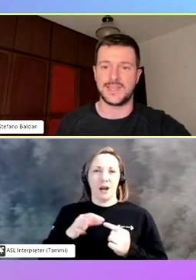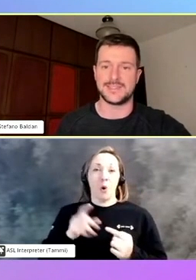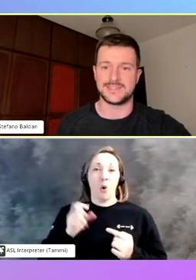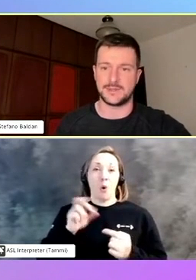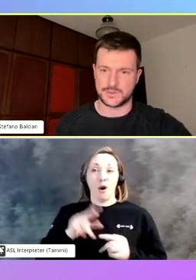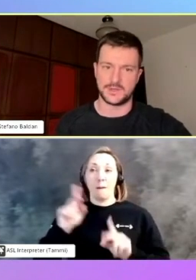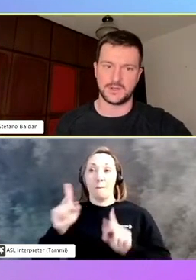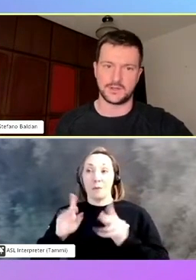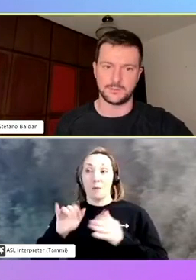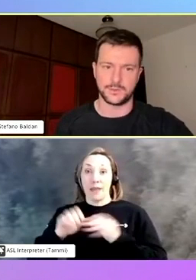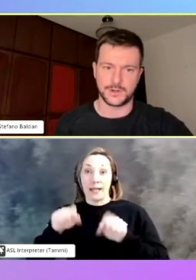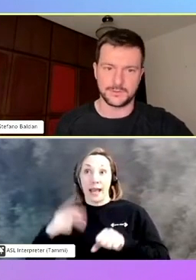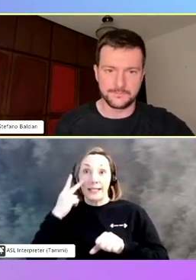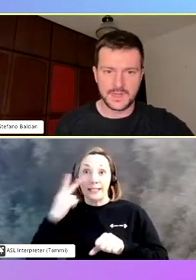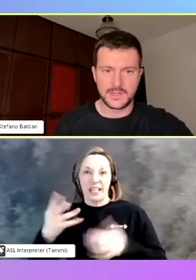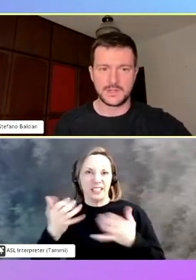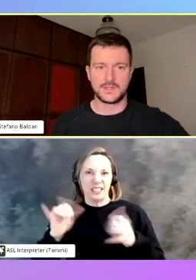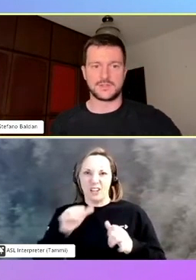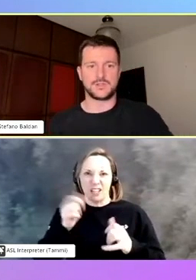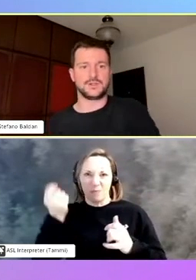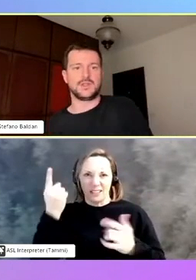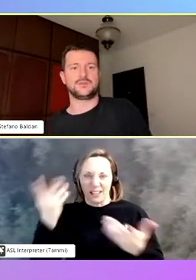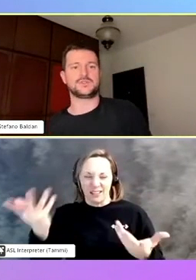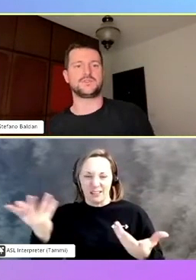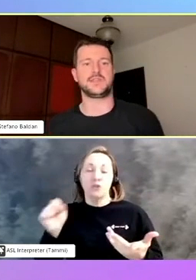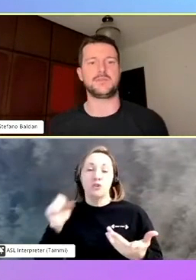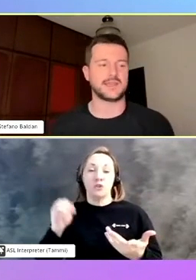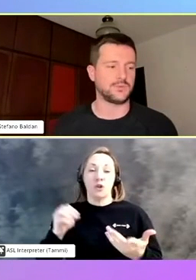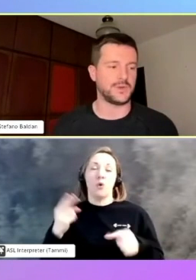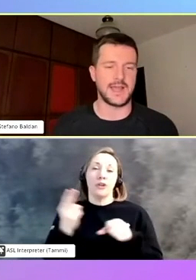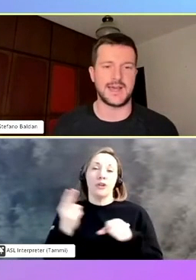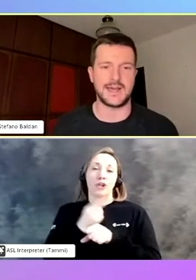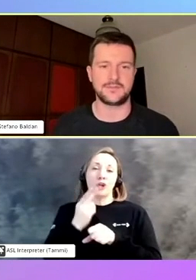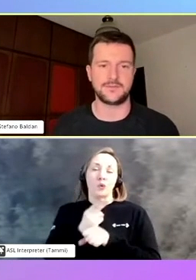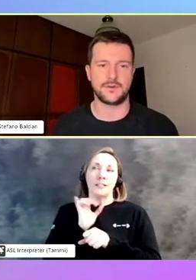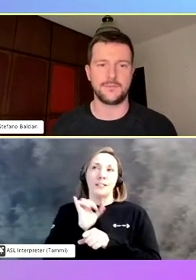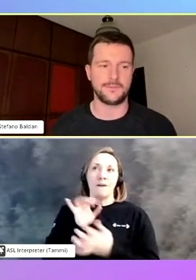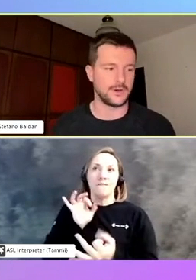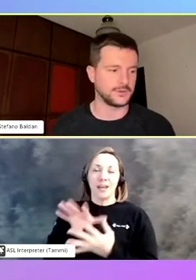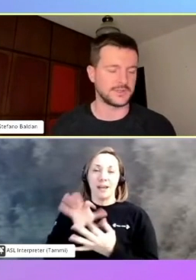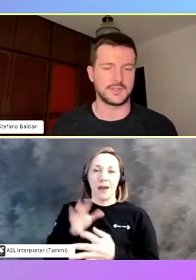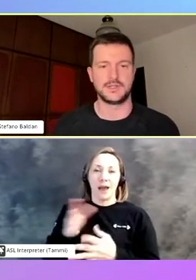conformance report based on the product accessibility templates which is published on our website